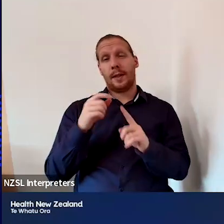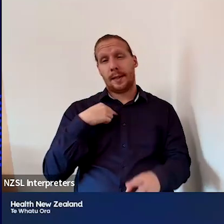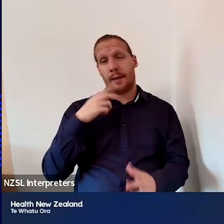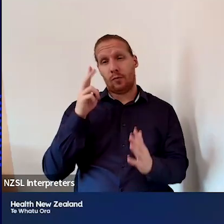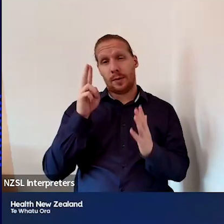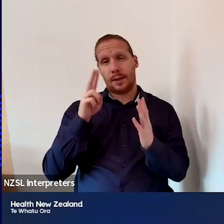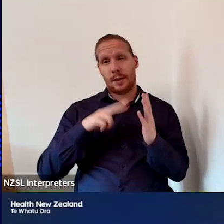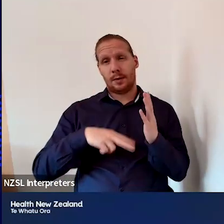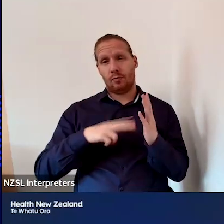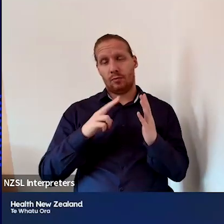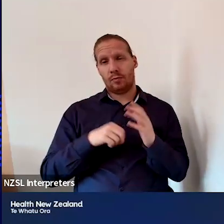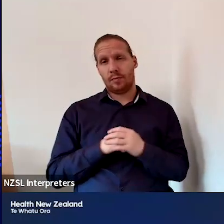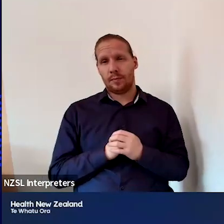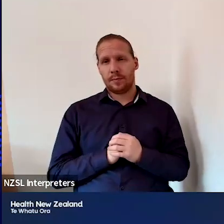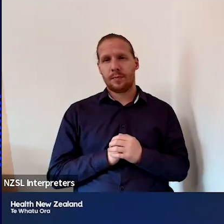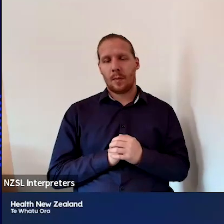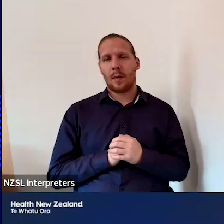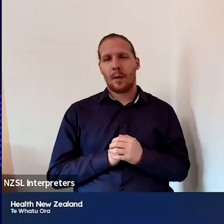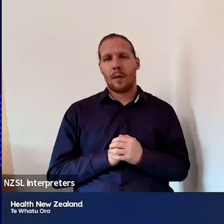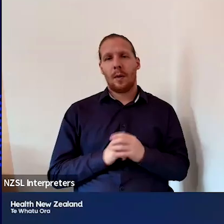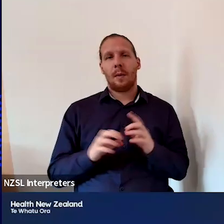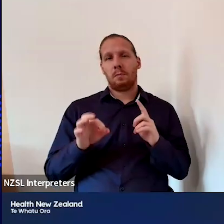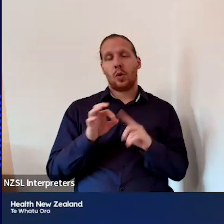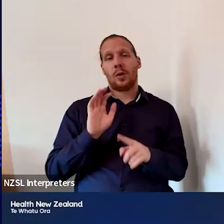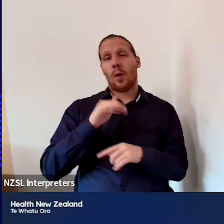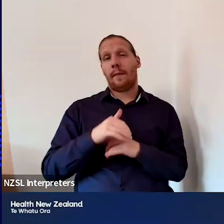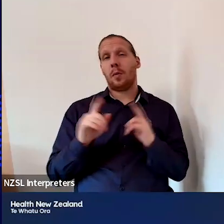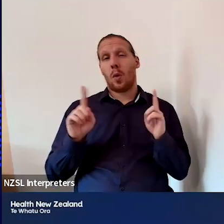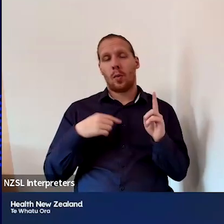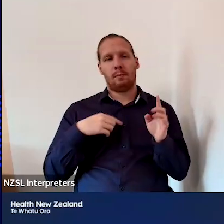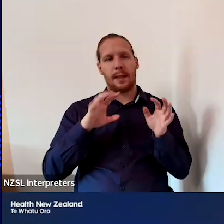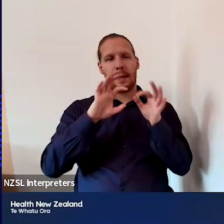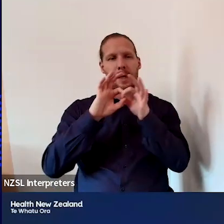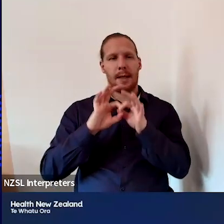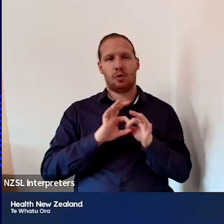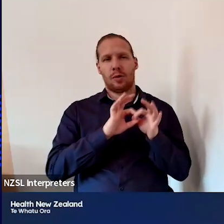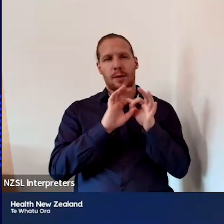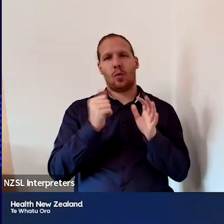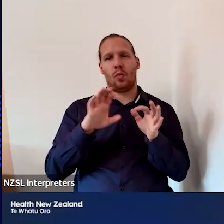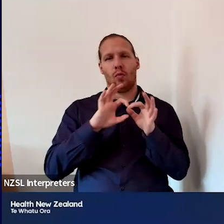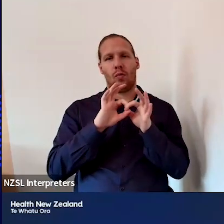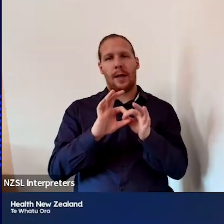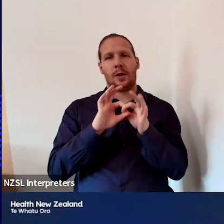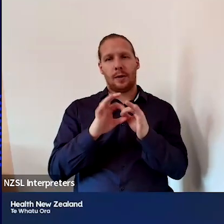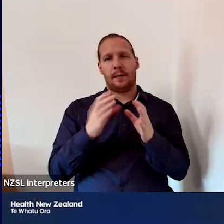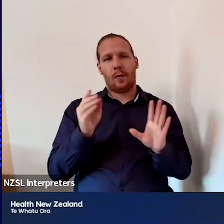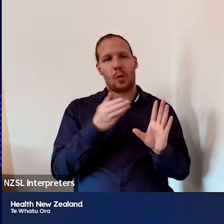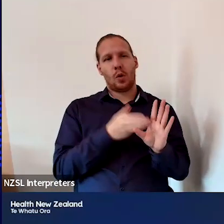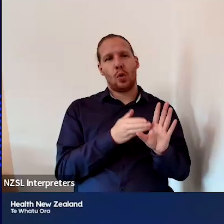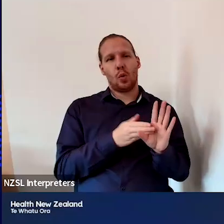It's really a question around and perhaps the connections or the relationships between the youth 2000 series,